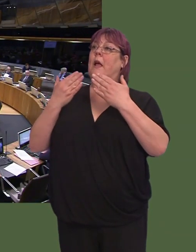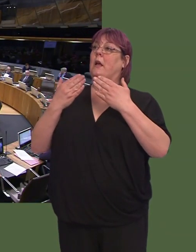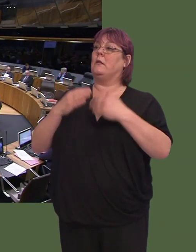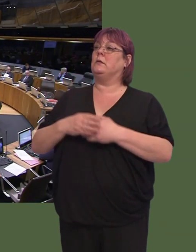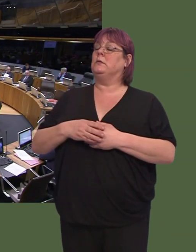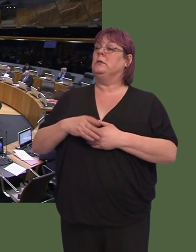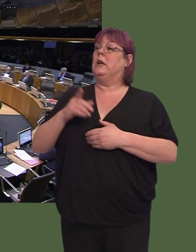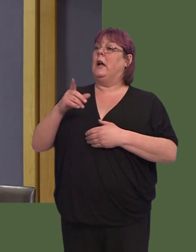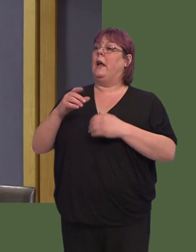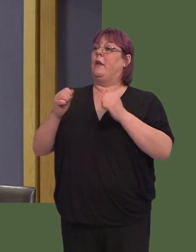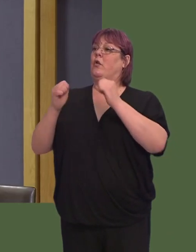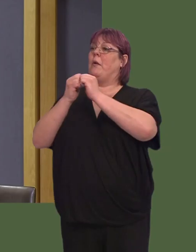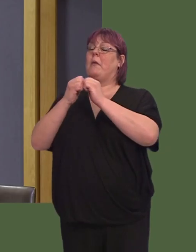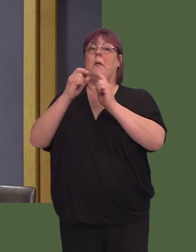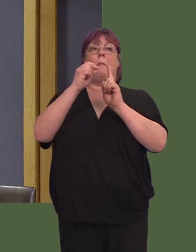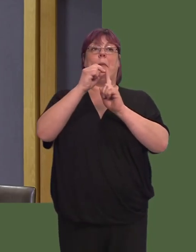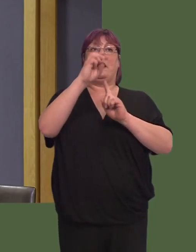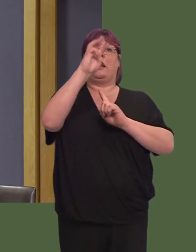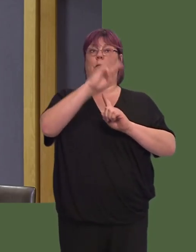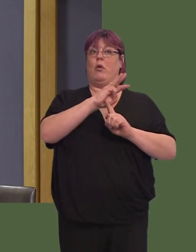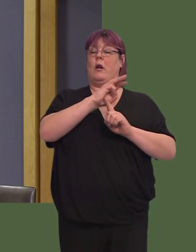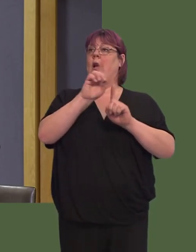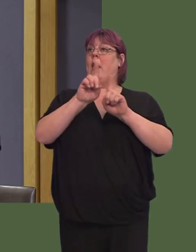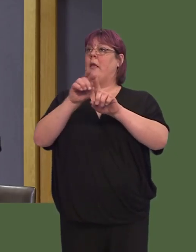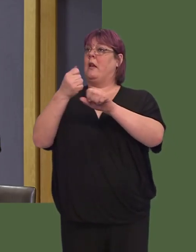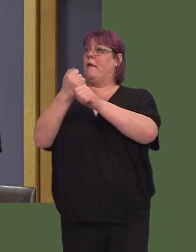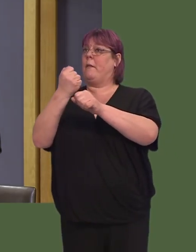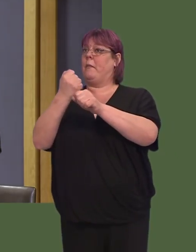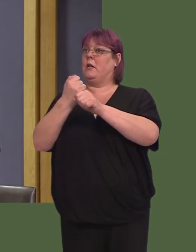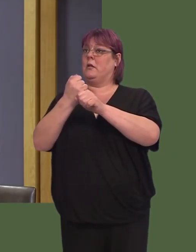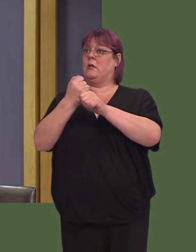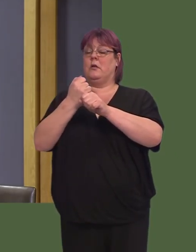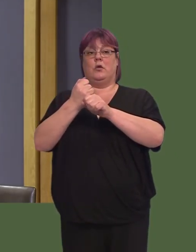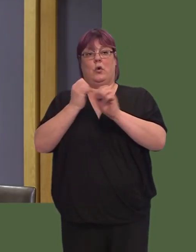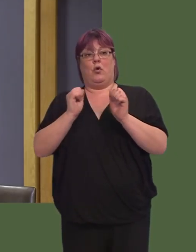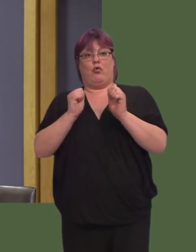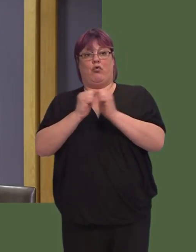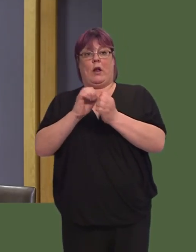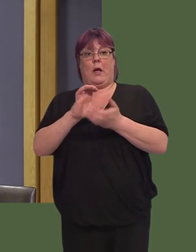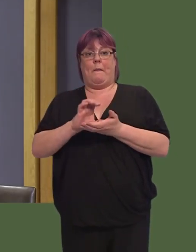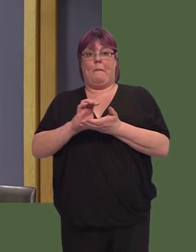Llywodraeth, wrth gwrs, yn y cytundeb ar y gyllideb wedi sicrhauír adnoddau ychwanegol yma i Mudiad Meithrin?